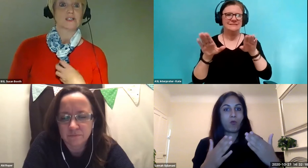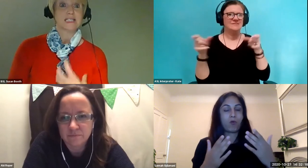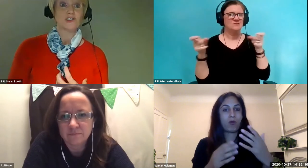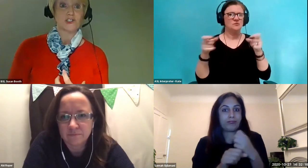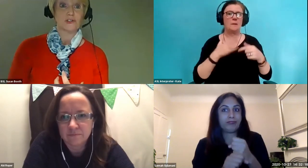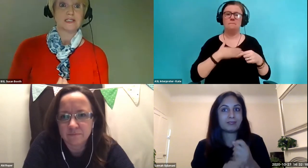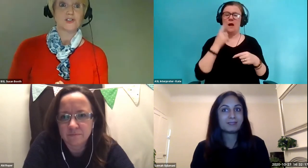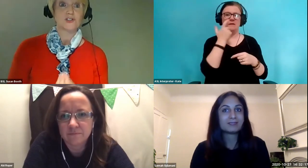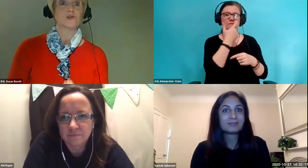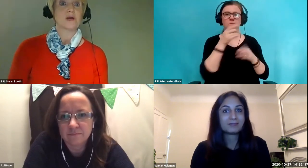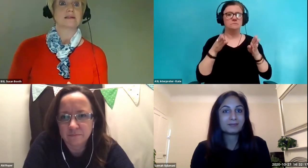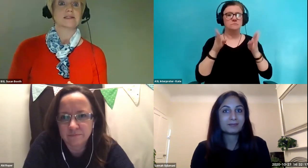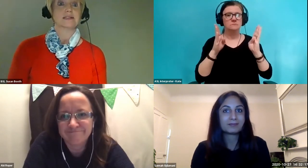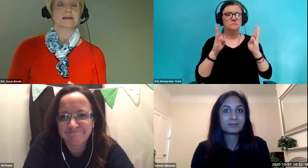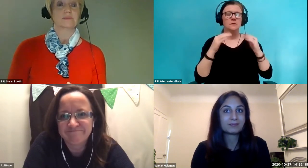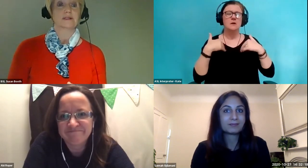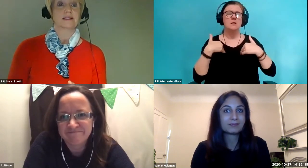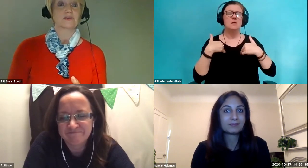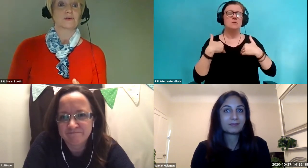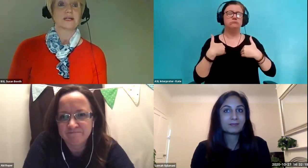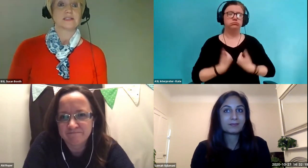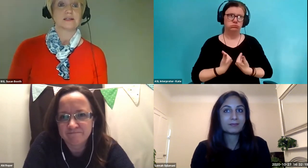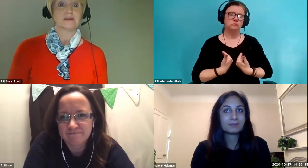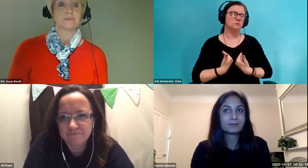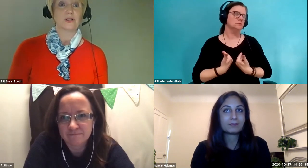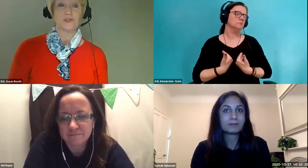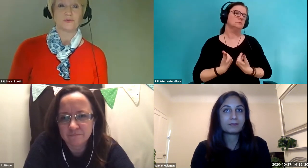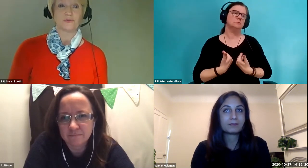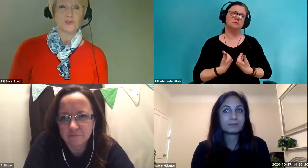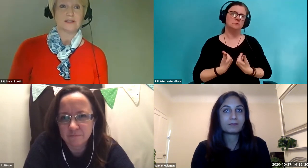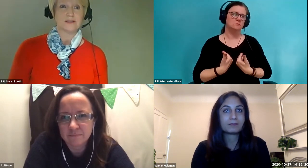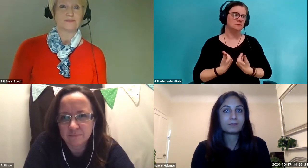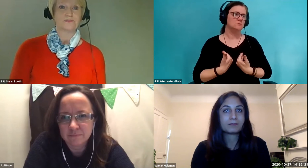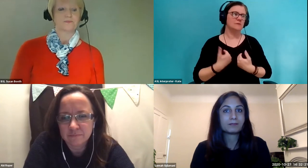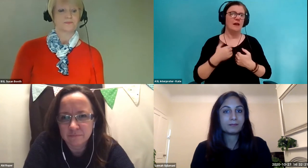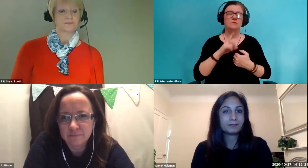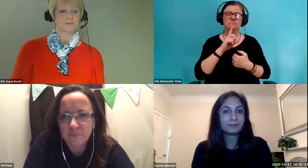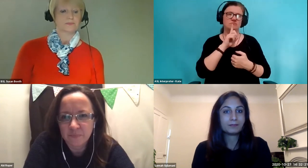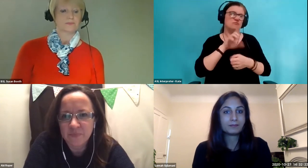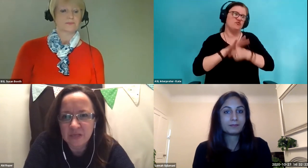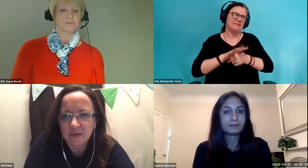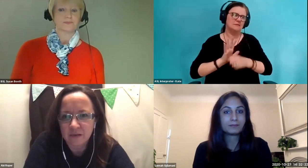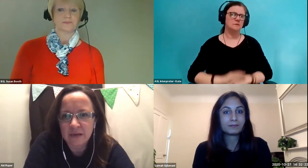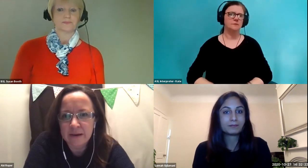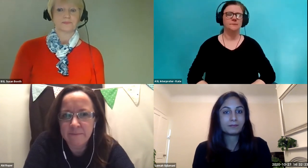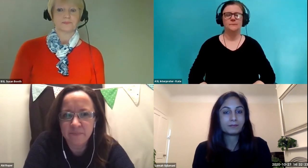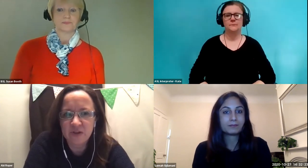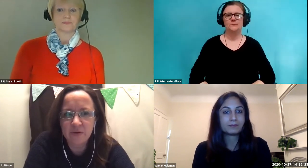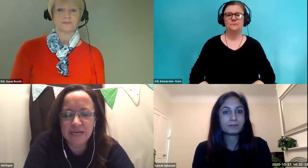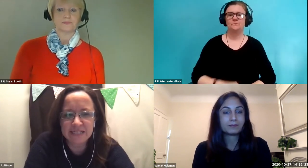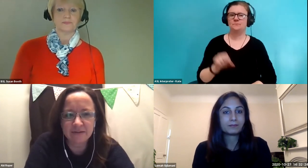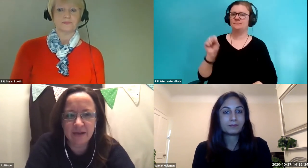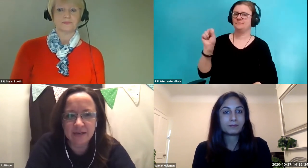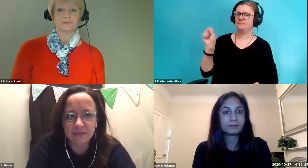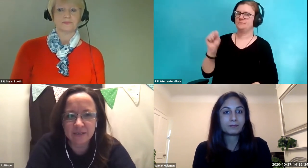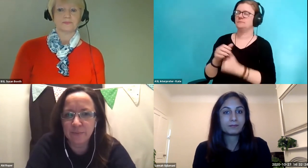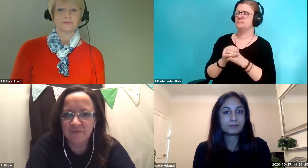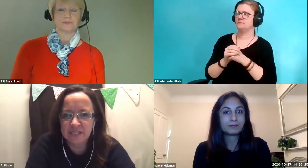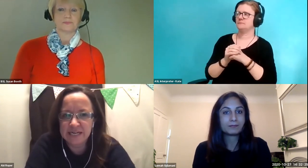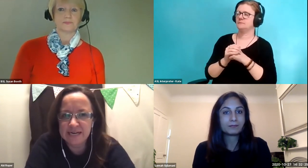attention is so drained and that can create a lot of stress yeah so it sounds like Zoom fatigue